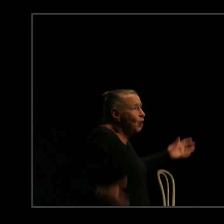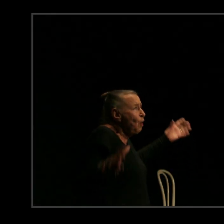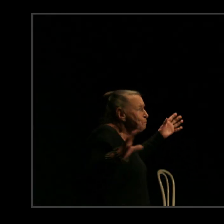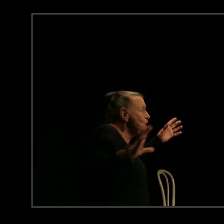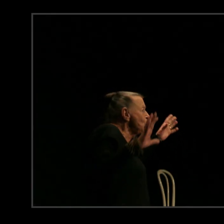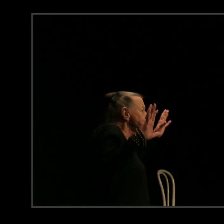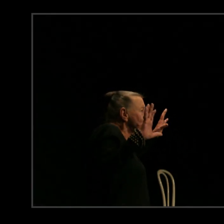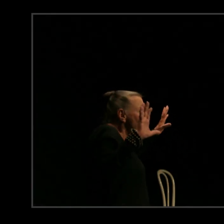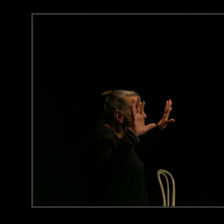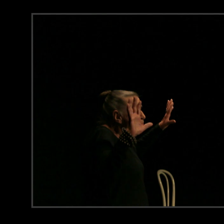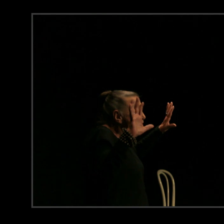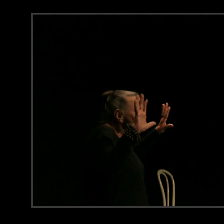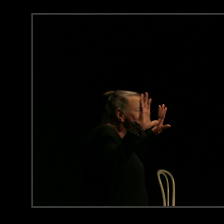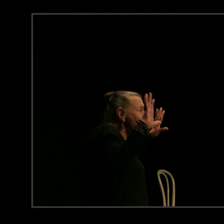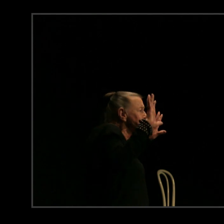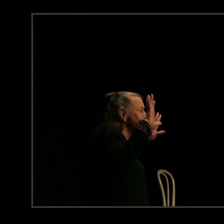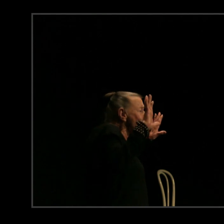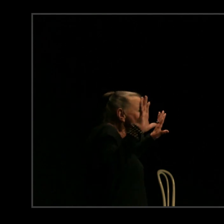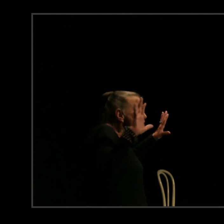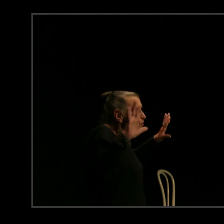"Sprinkle!" he yelled.